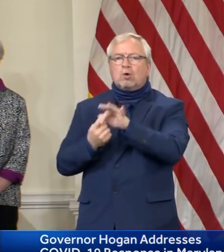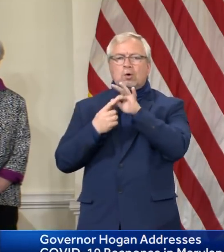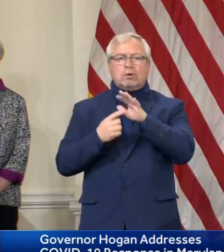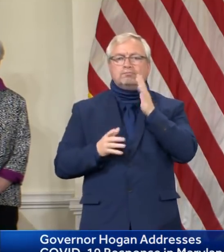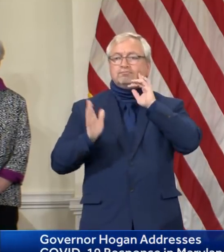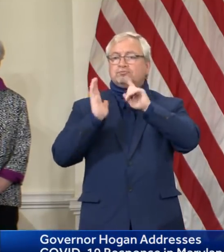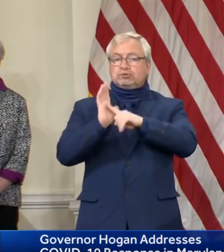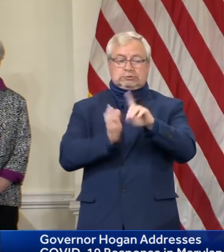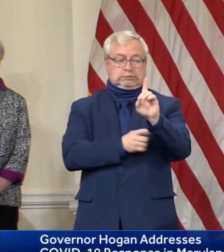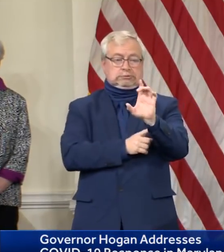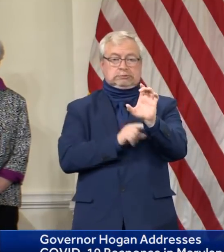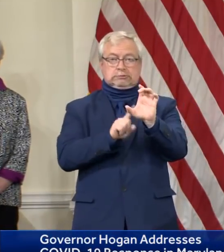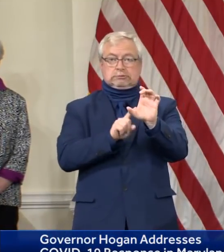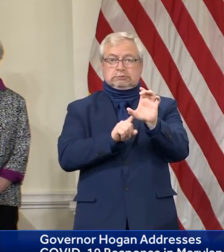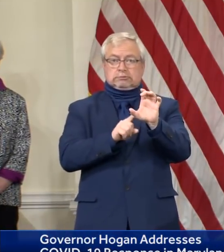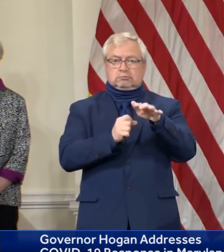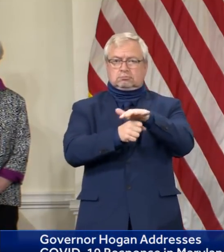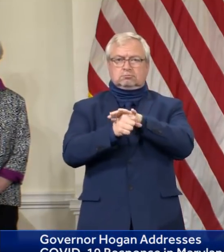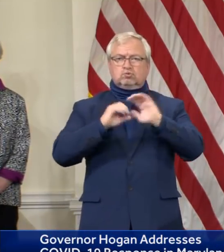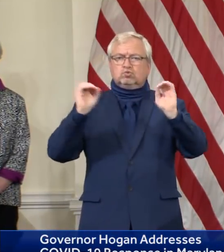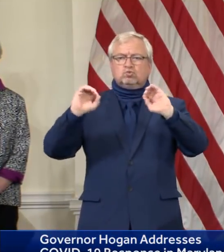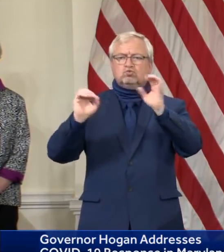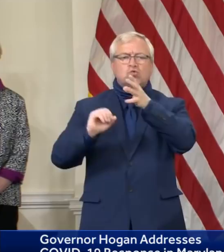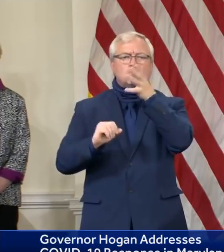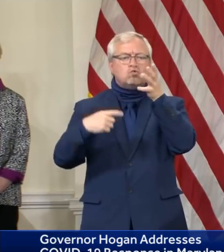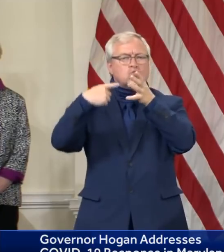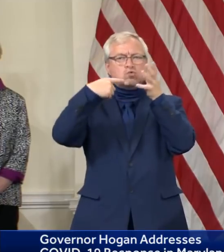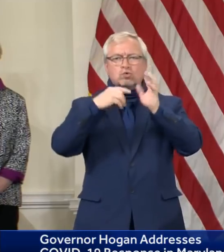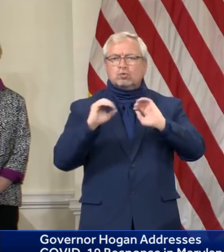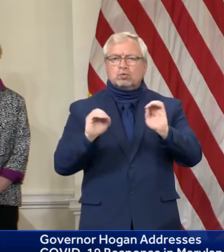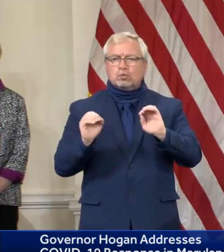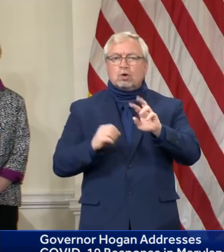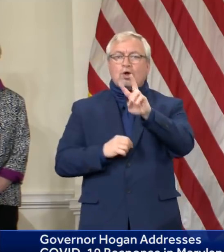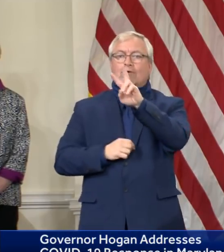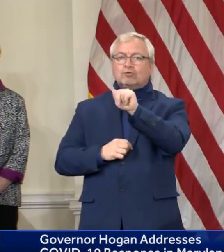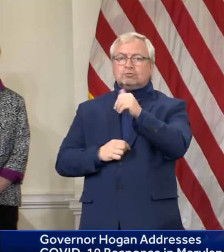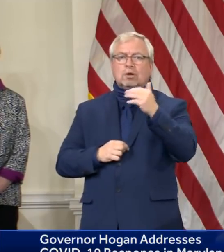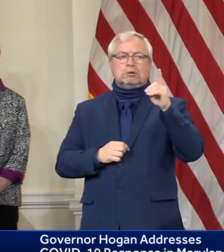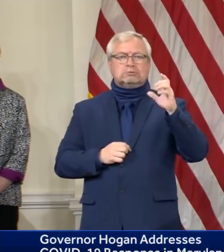WE HAVE DIFFERENT THINGS IN DIFFERENT AREAS. THEY ARE NOT ALL THE SAME.